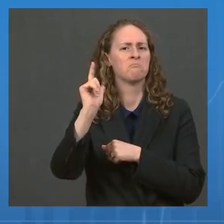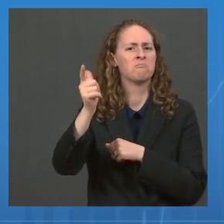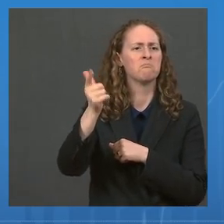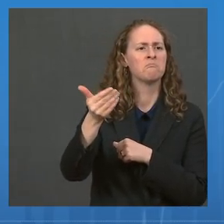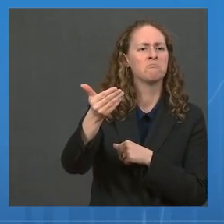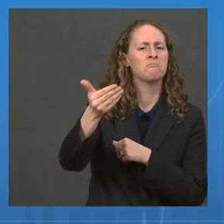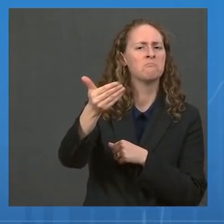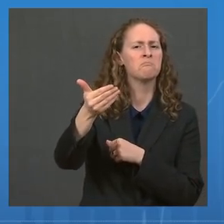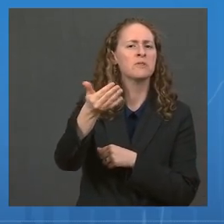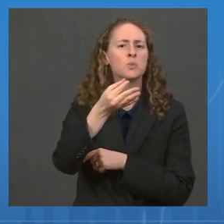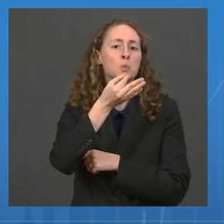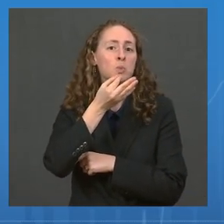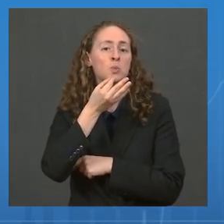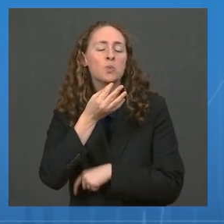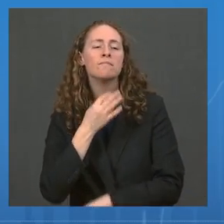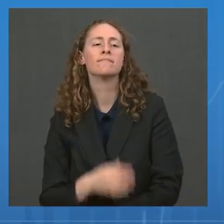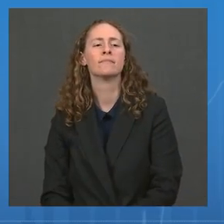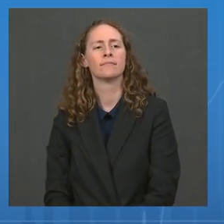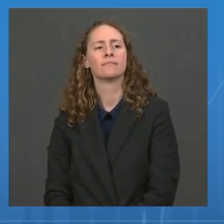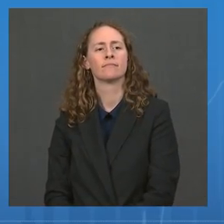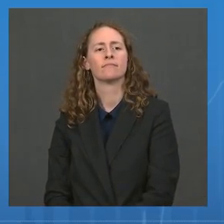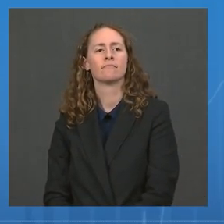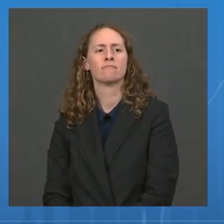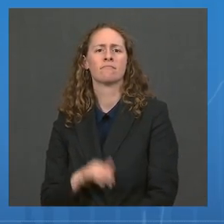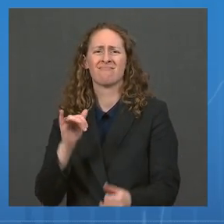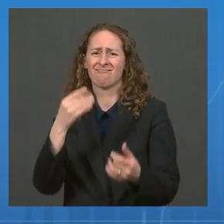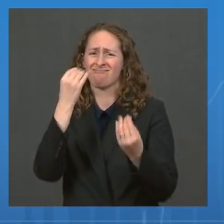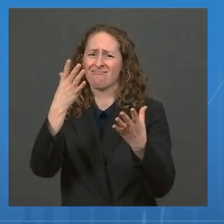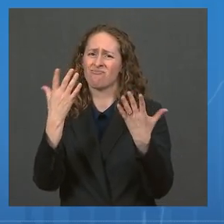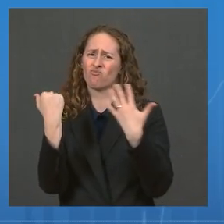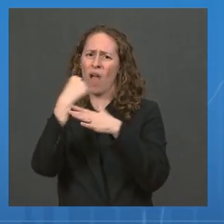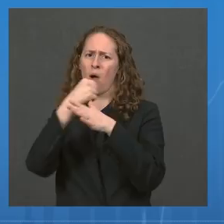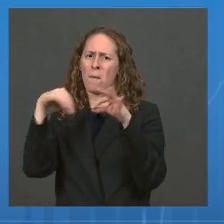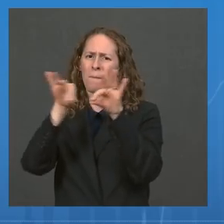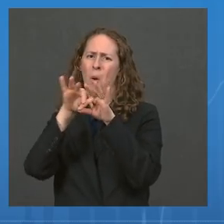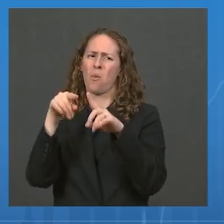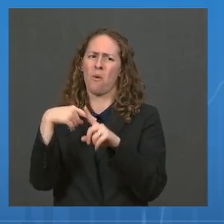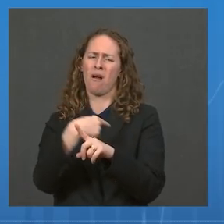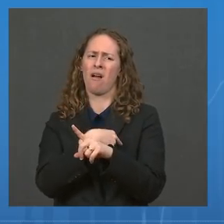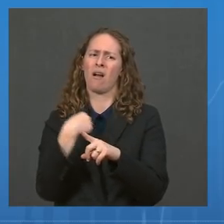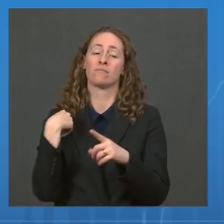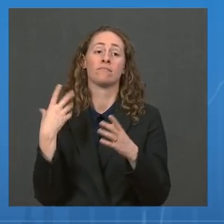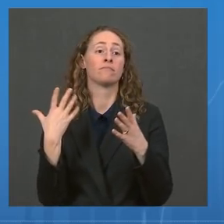This is a high, high priority. Finally, I want to add that while boosters are an important tool